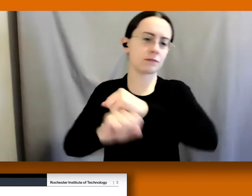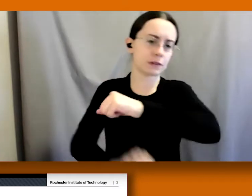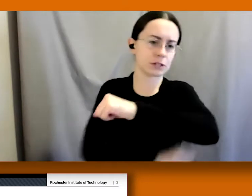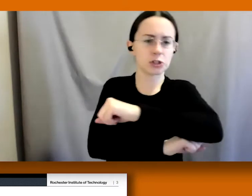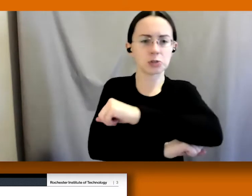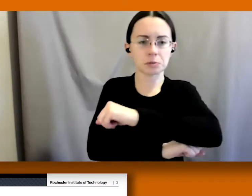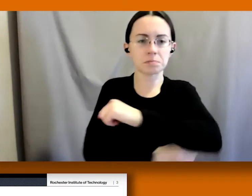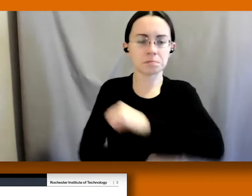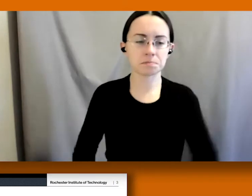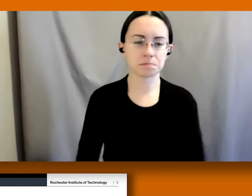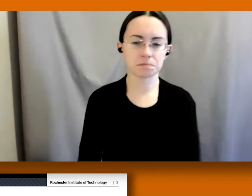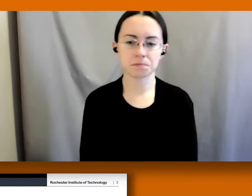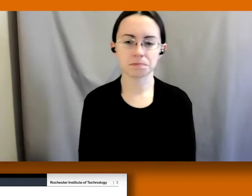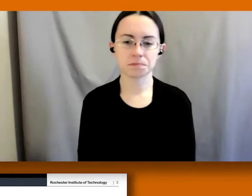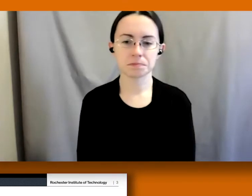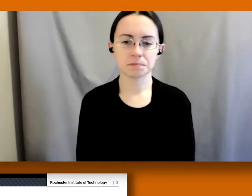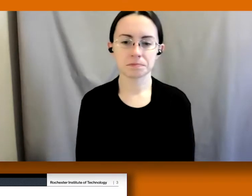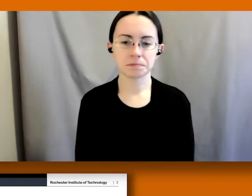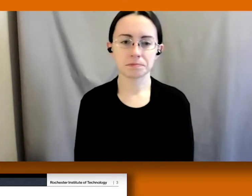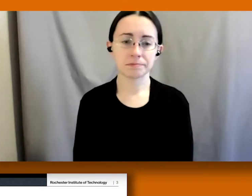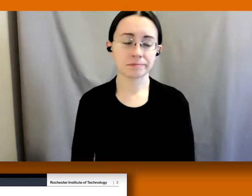that will provide those great opportunities.